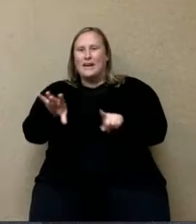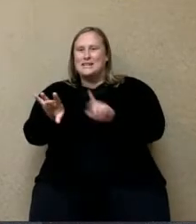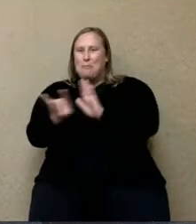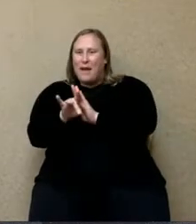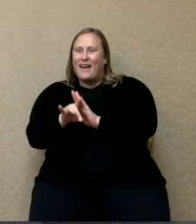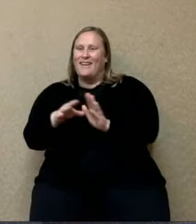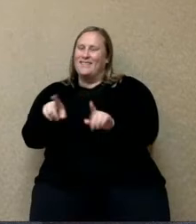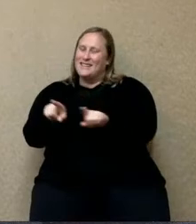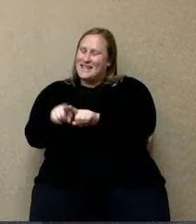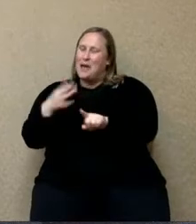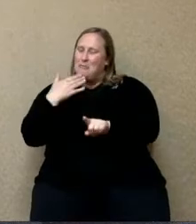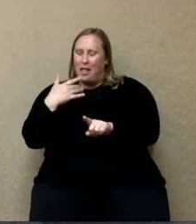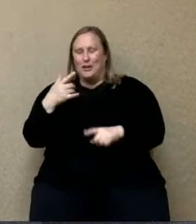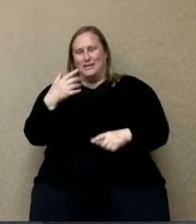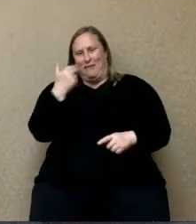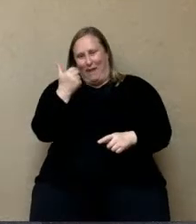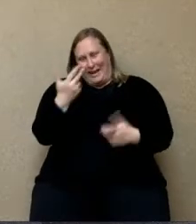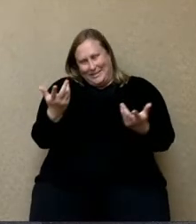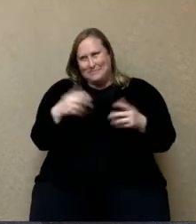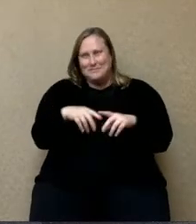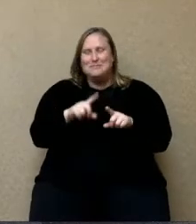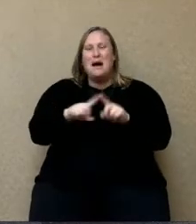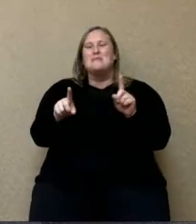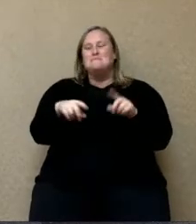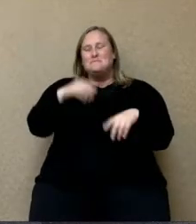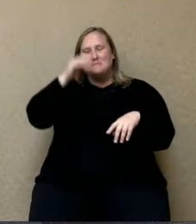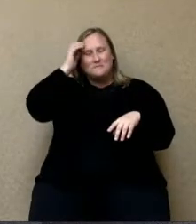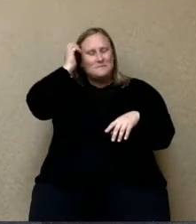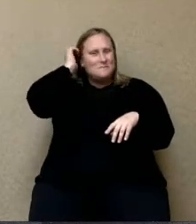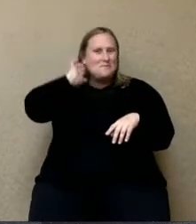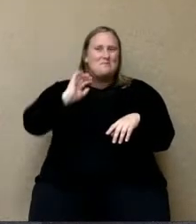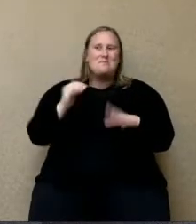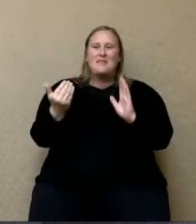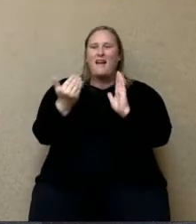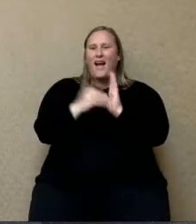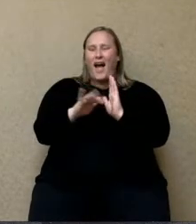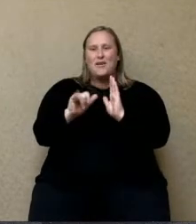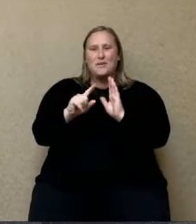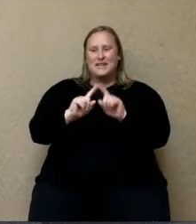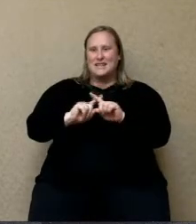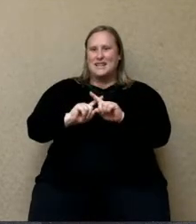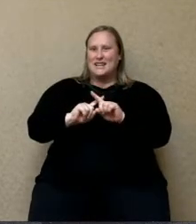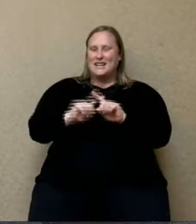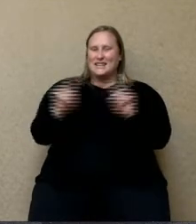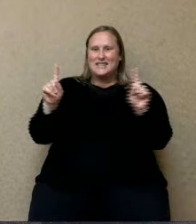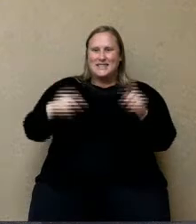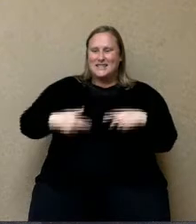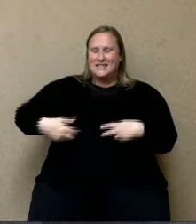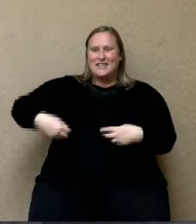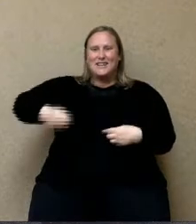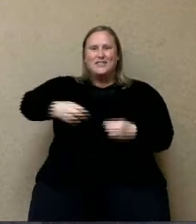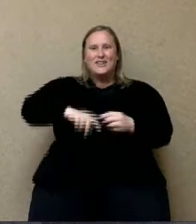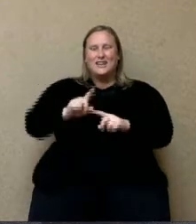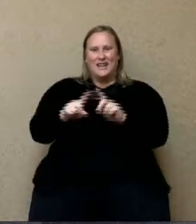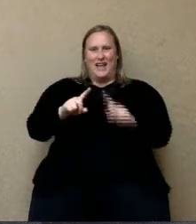purchasing but kind of funny. Again, it was such a different experience for our staff.